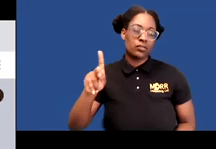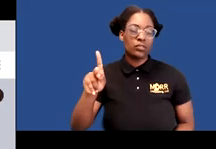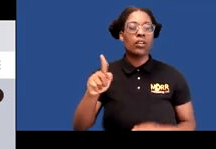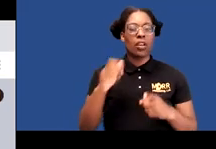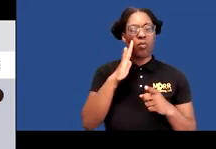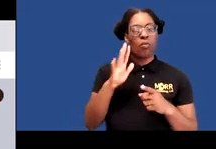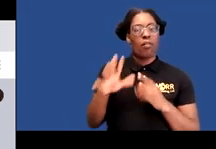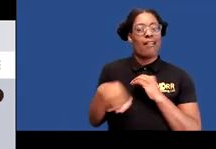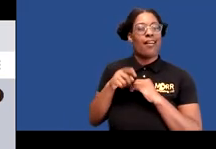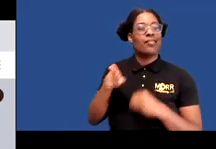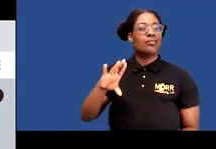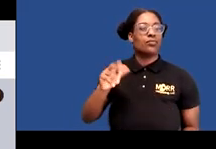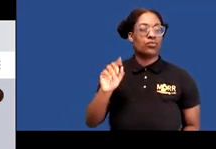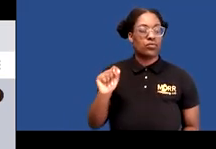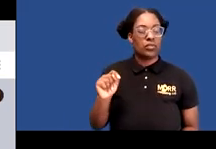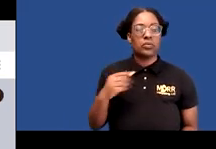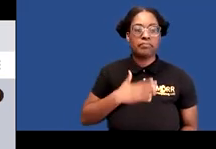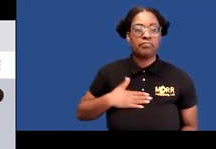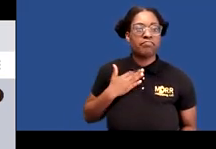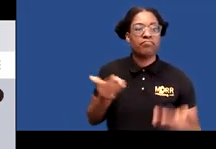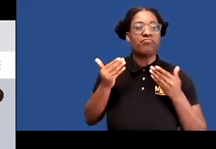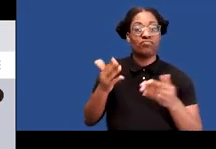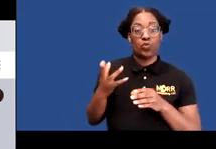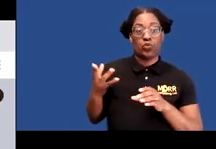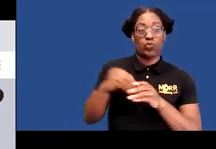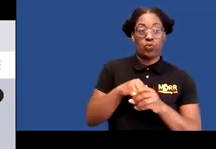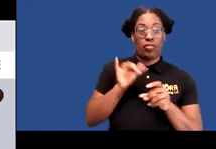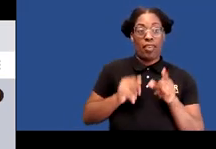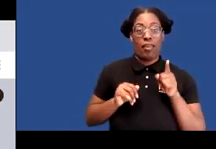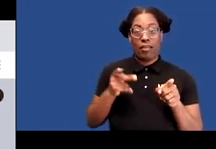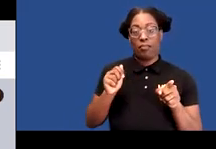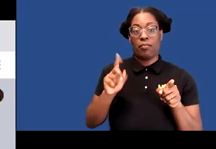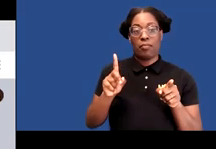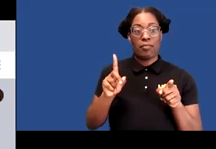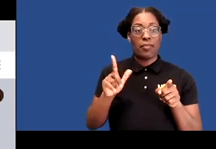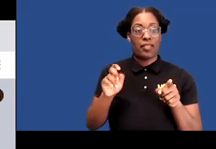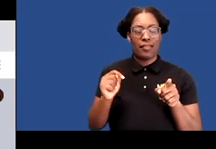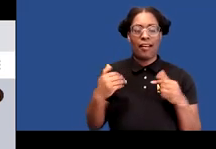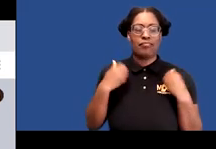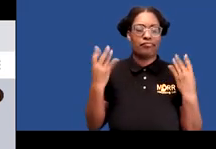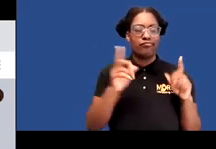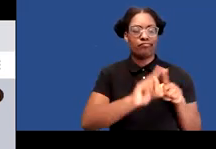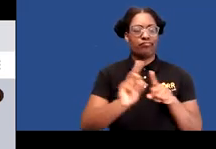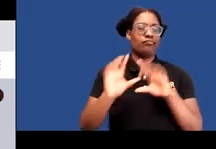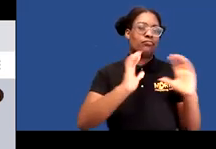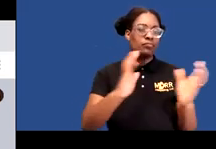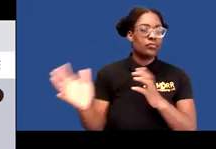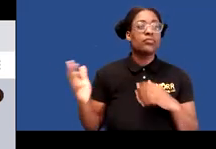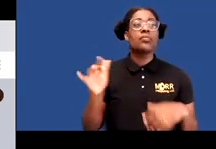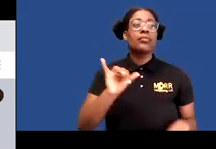if you could go ahead and join this Padlet. There are several categories: Linguistic Diversity,